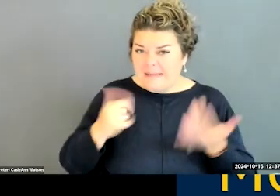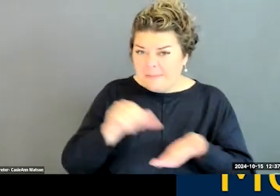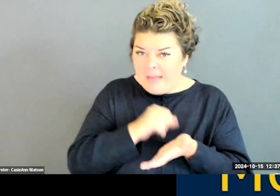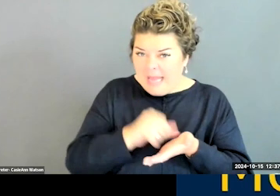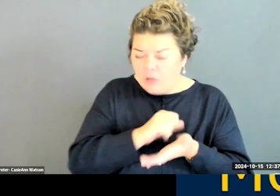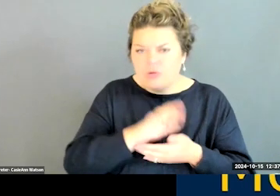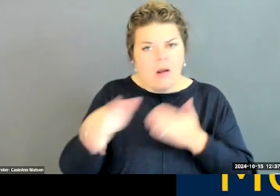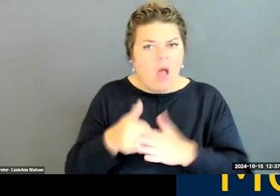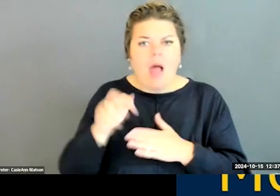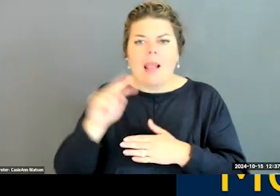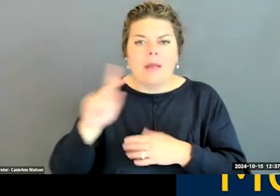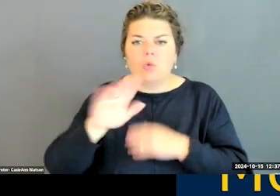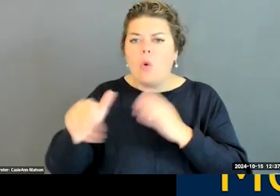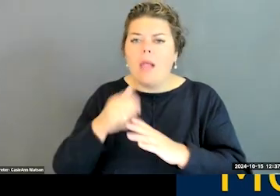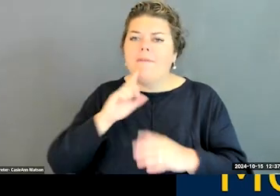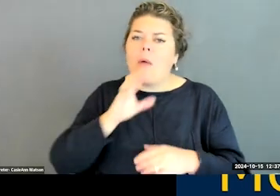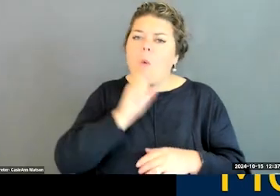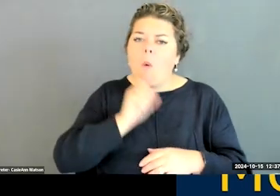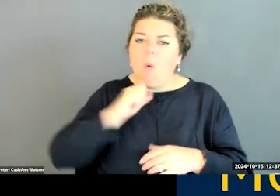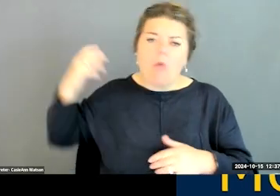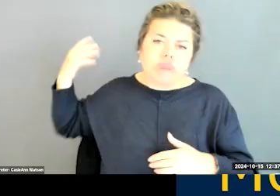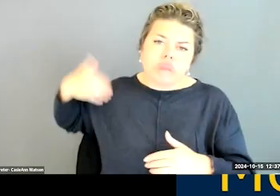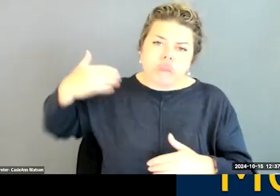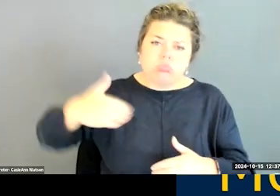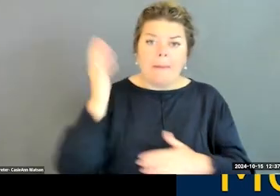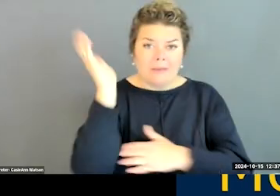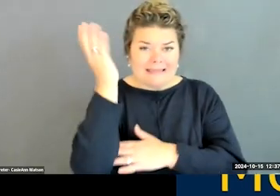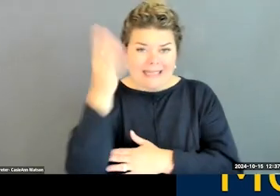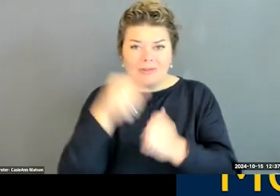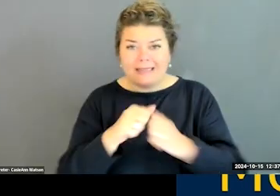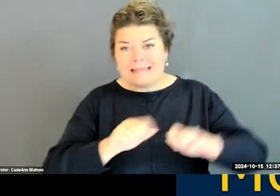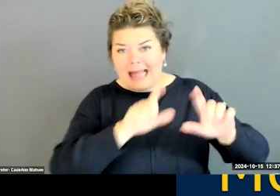to all of our past presentations in slideshow form and to the recording.